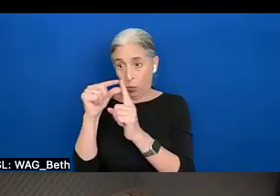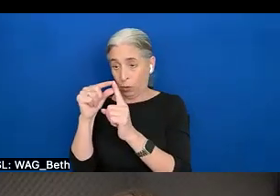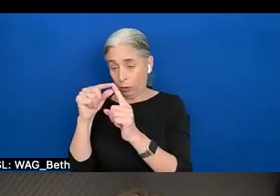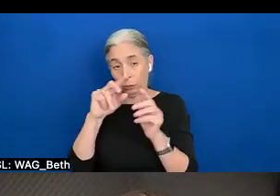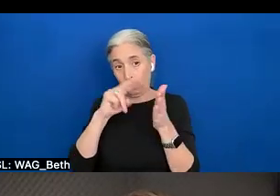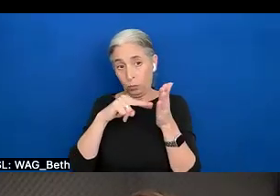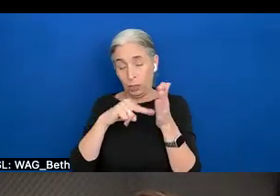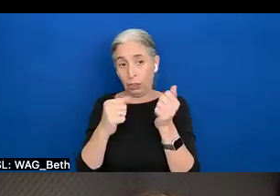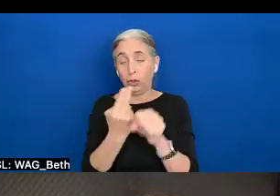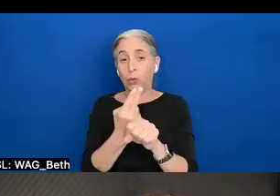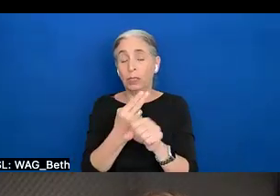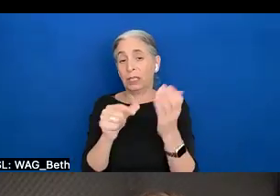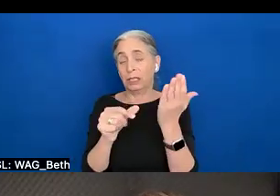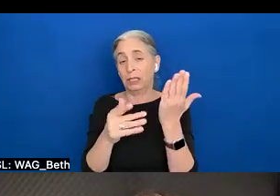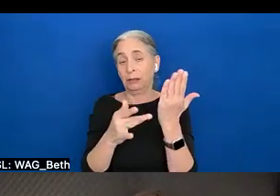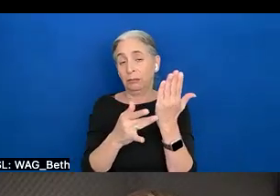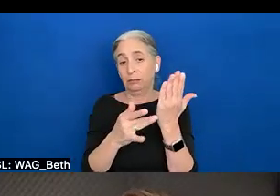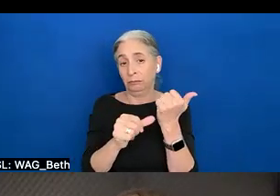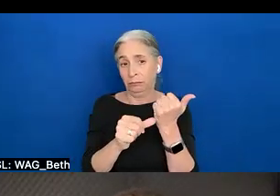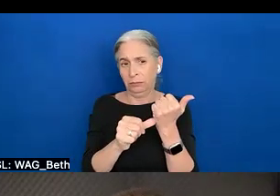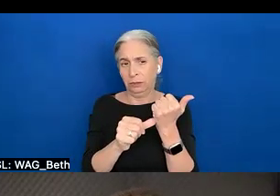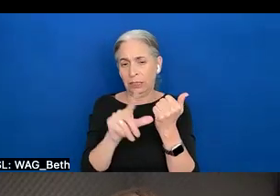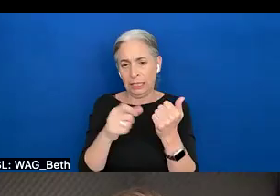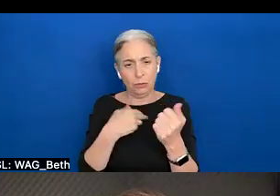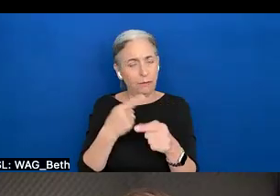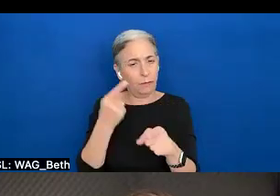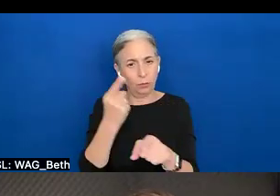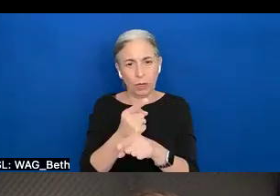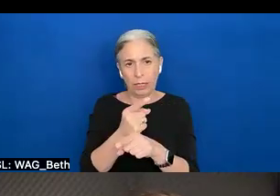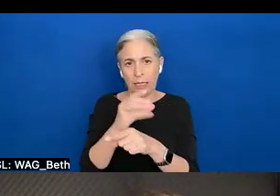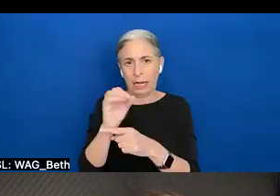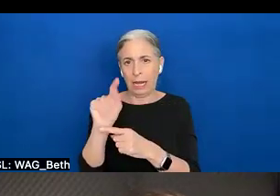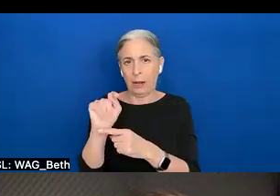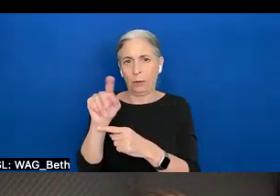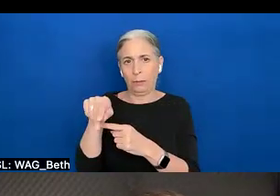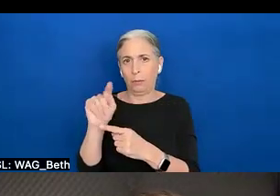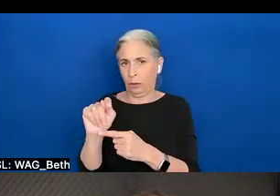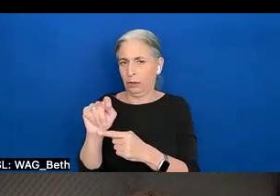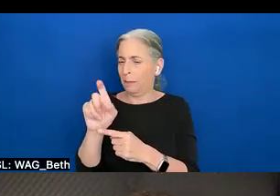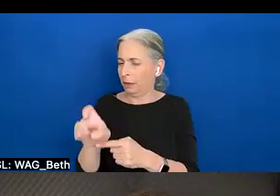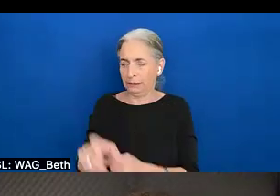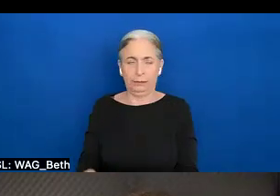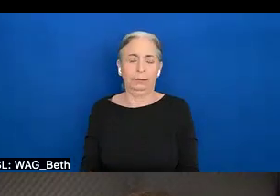read by assistive technology, the glyph should be